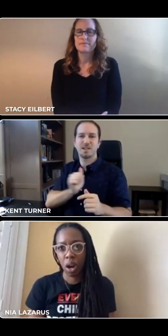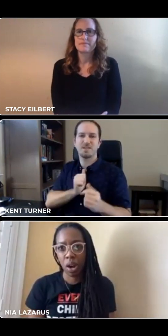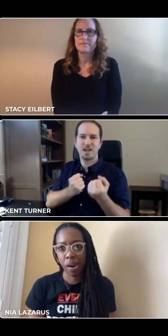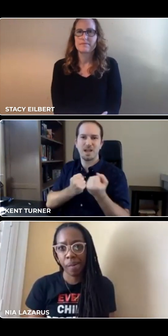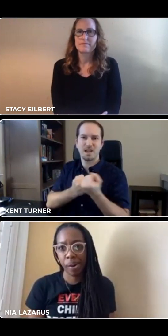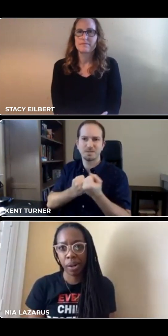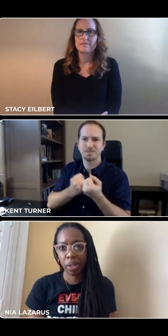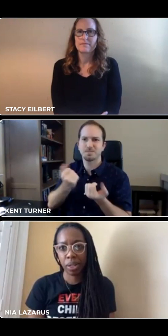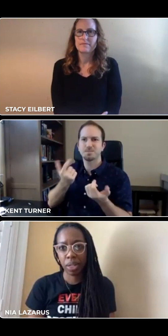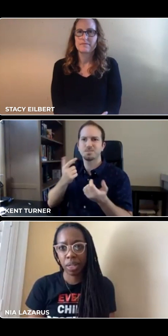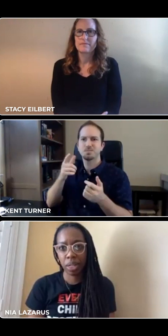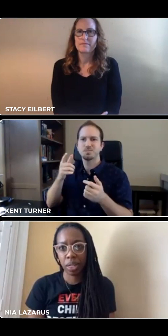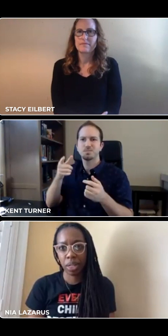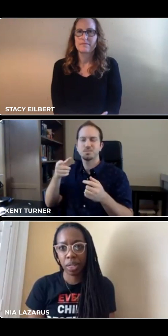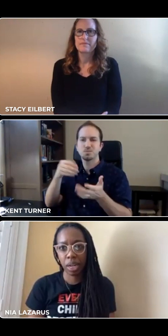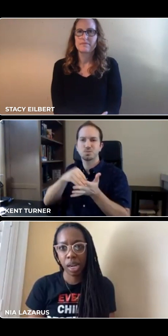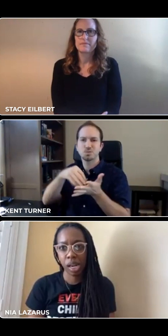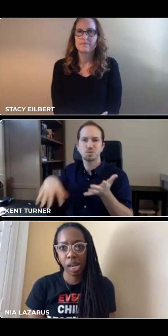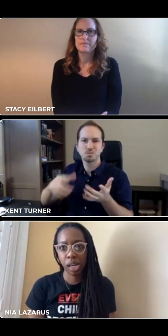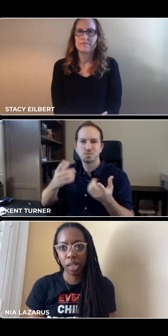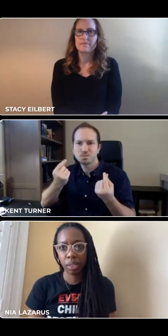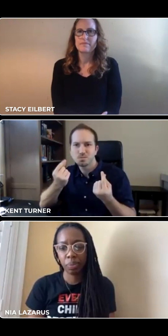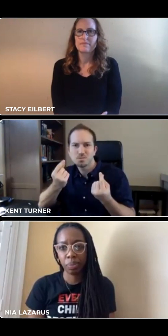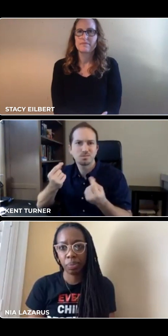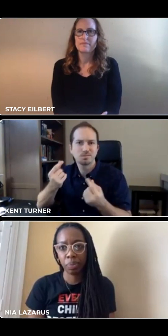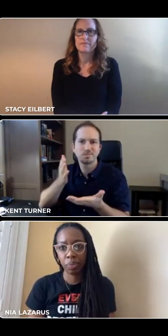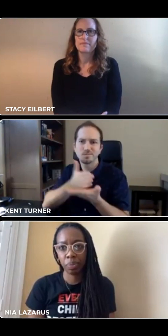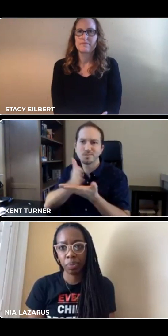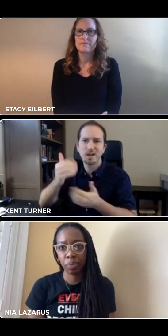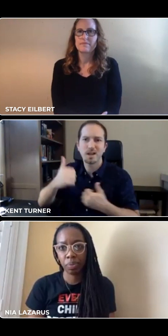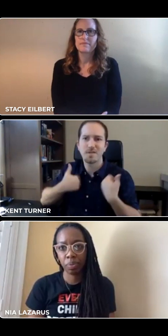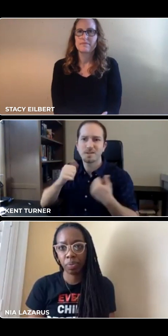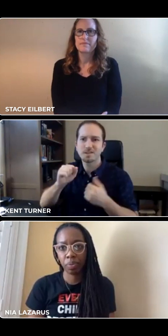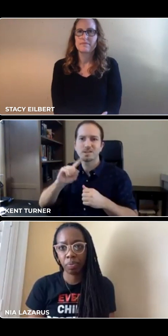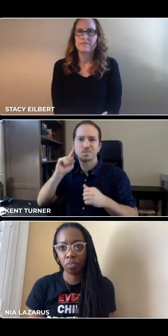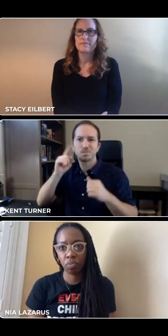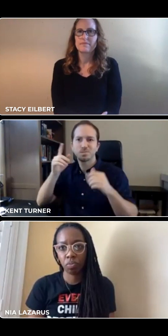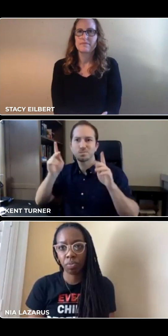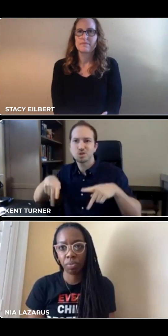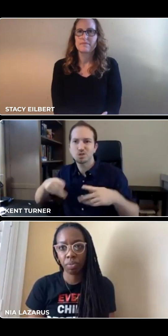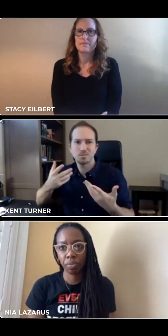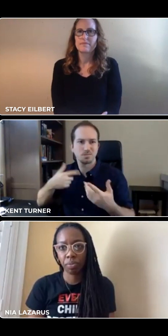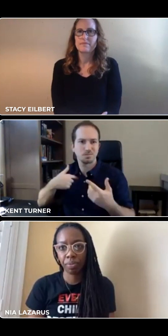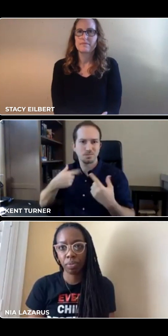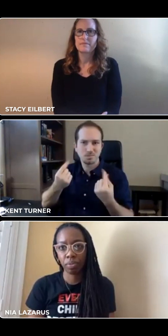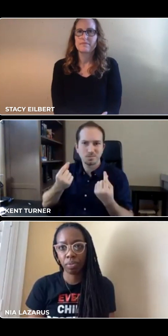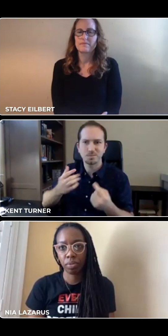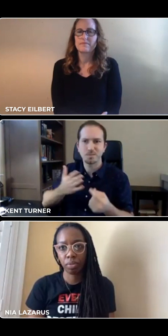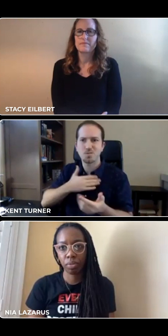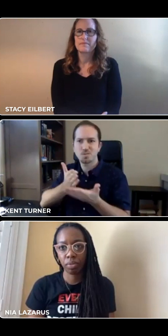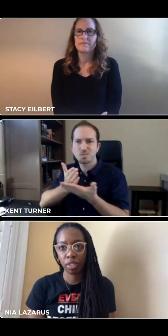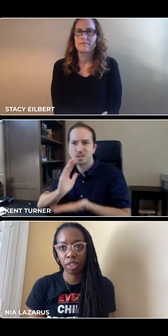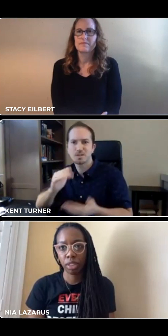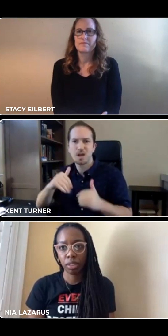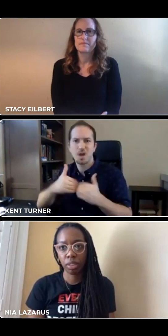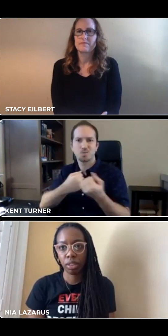and transition skills, and also self-advocacy. It has students navigate life as a deaf individual.